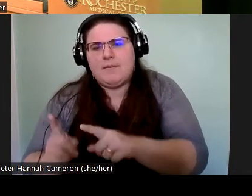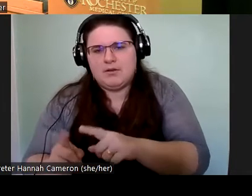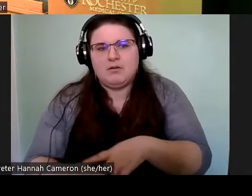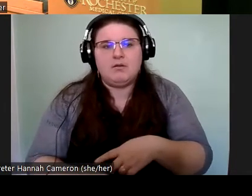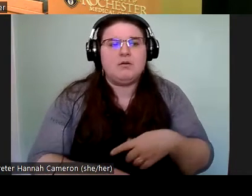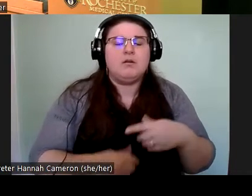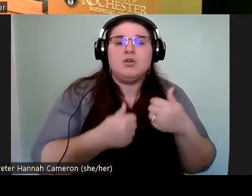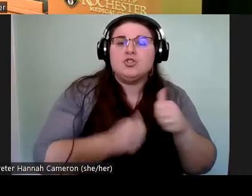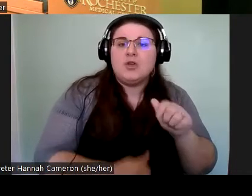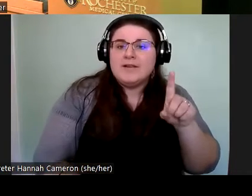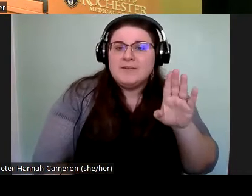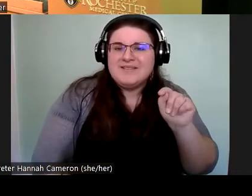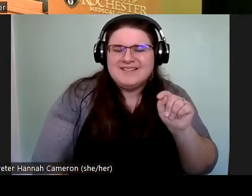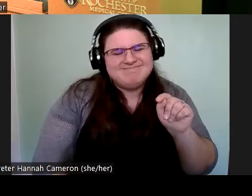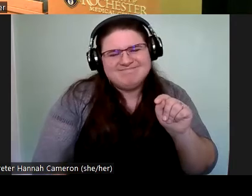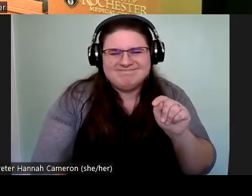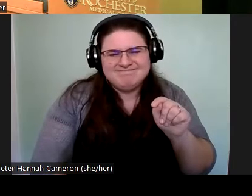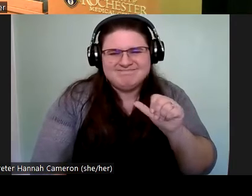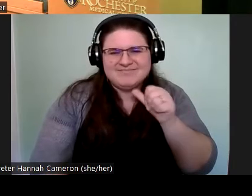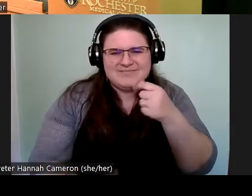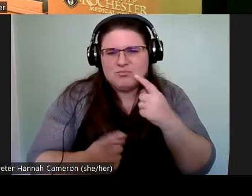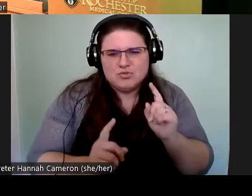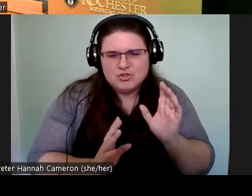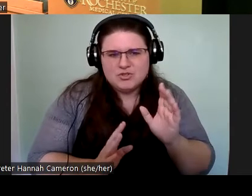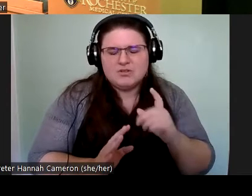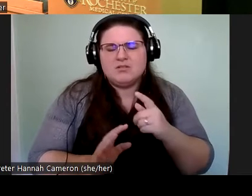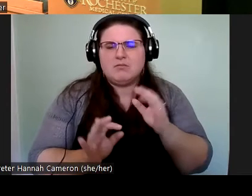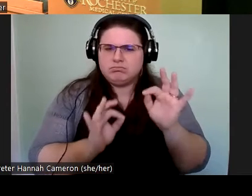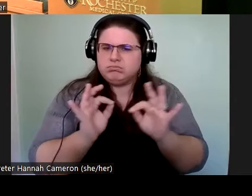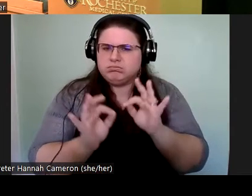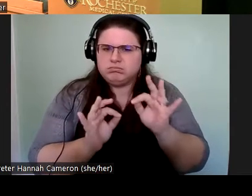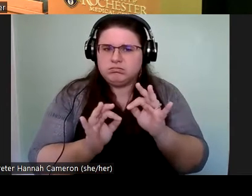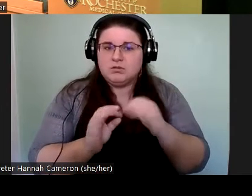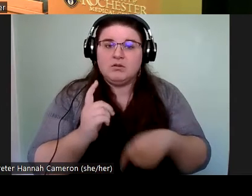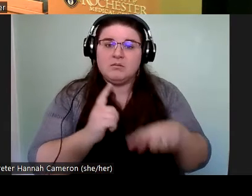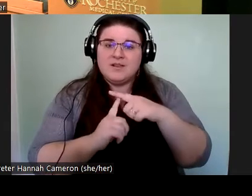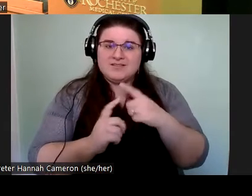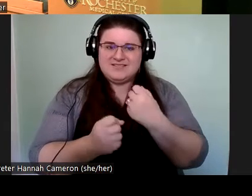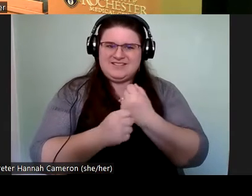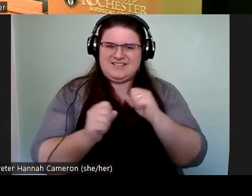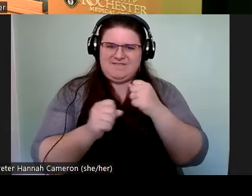didn't really work they didn't engage um and then we are the person's safety net right when all us